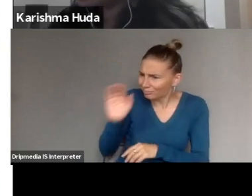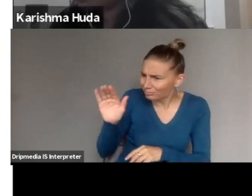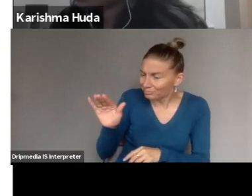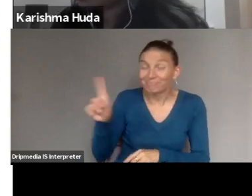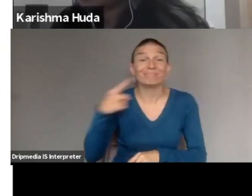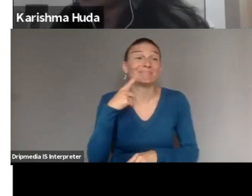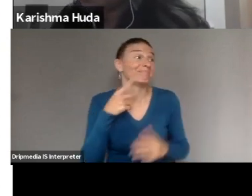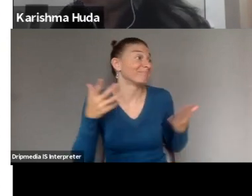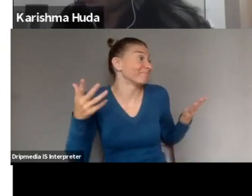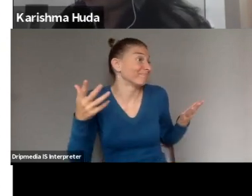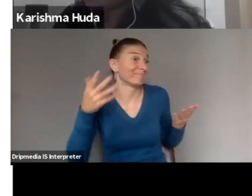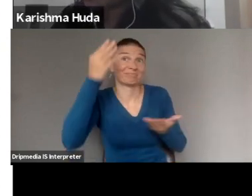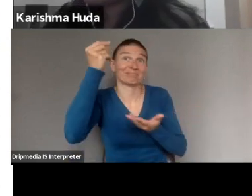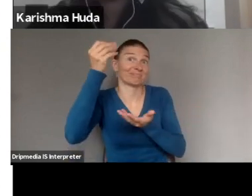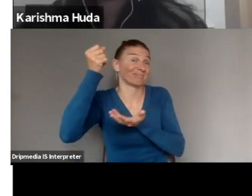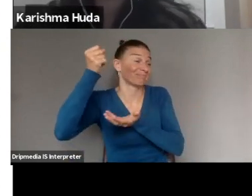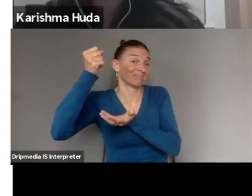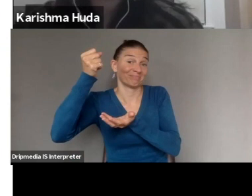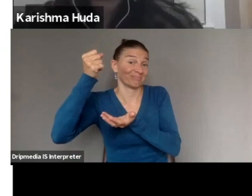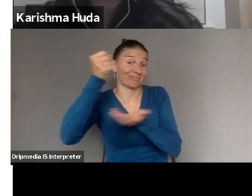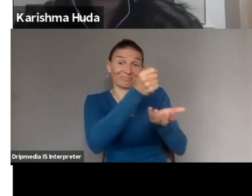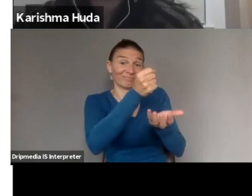are determined at a much higher level.